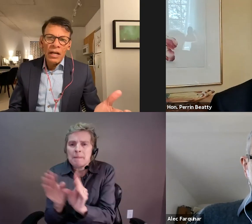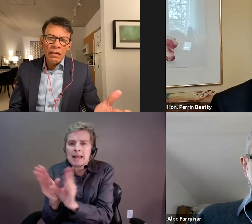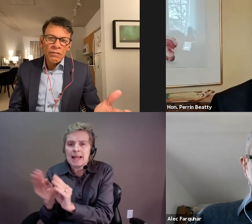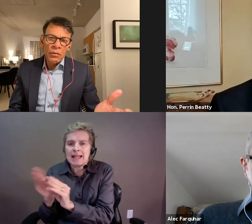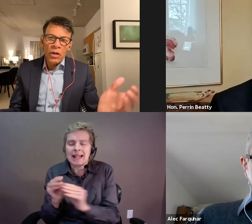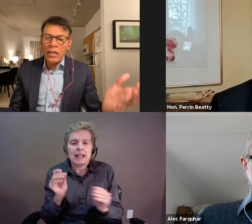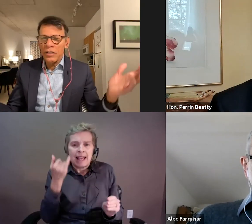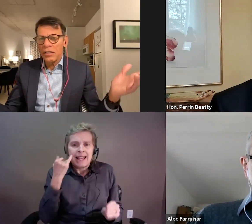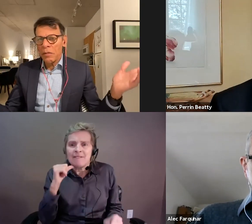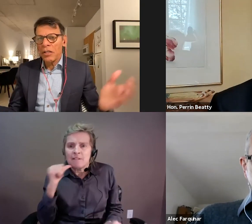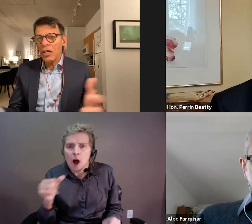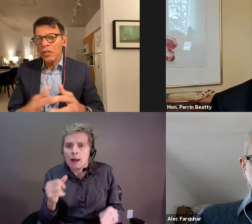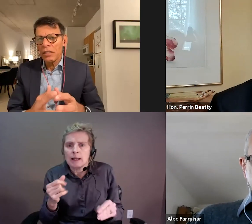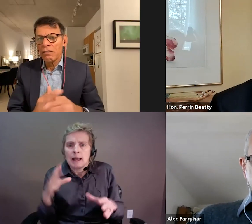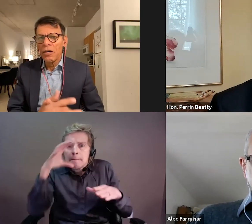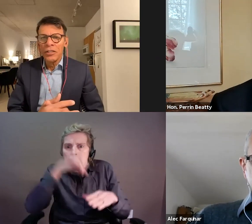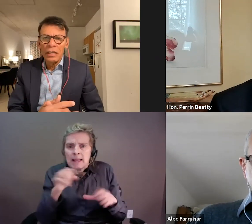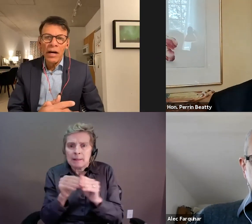and even the world leaders and major countries are functioning by